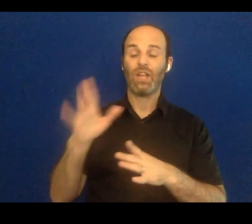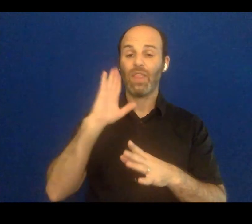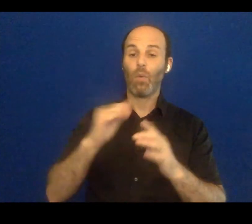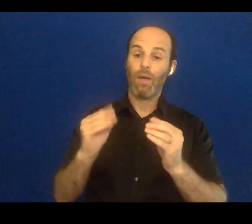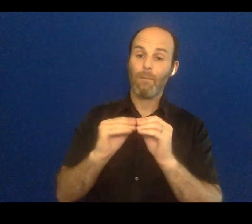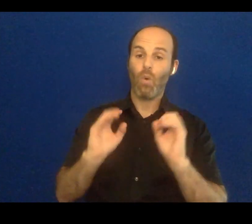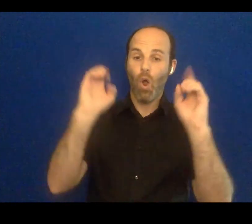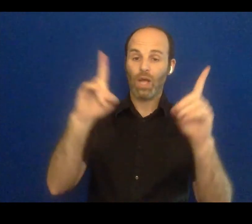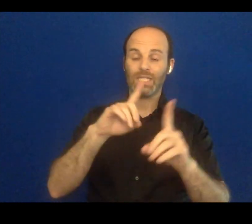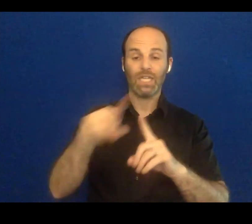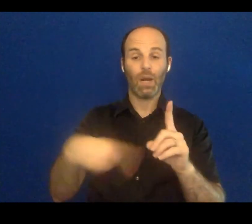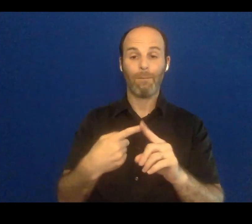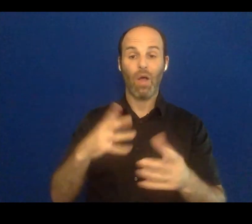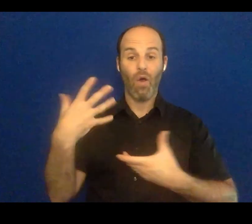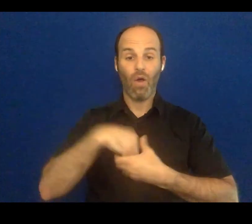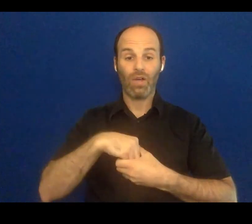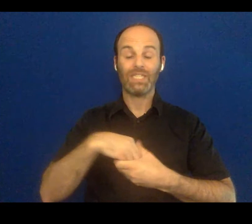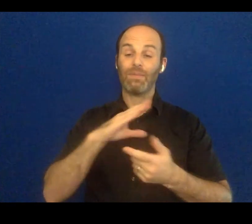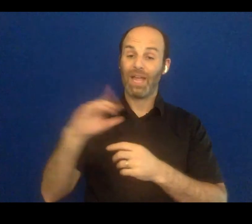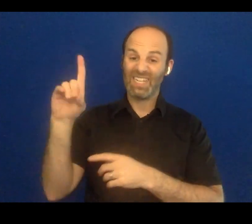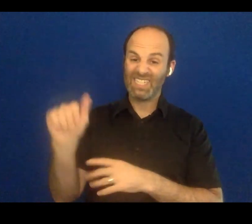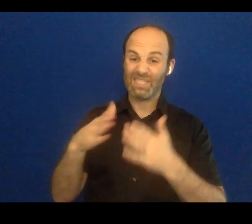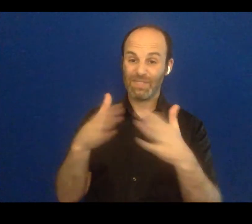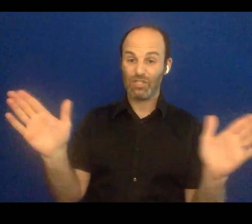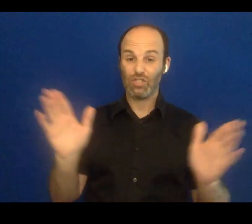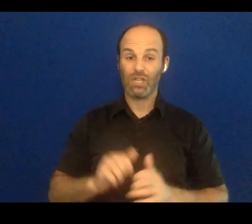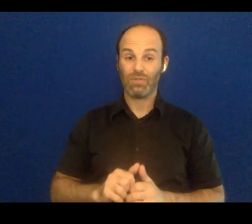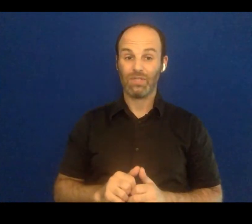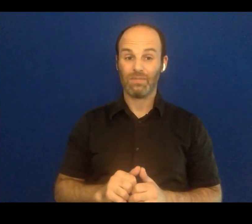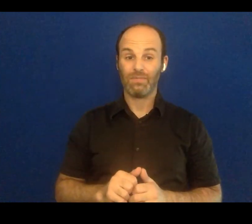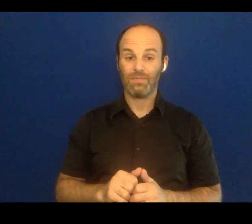MORE EDUCATION ON AUTISM AND DISABILITIES IN GENERAL.